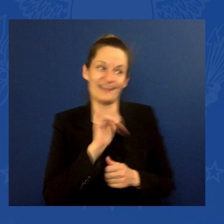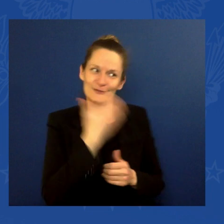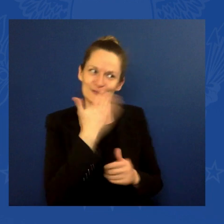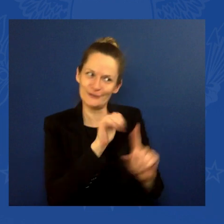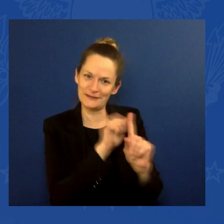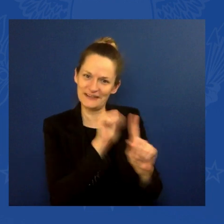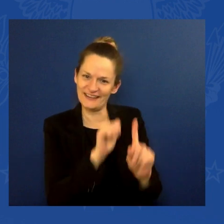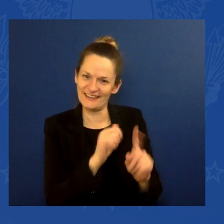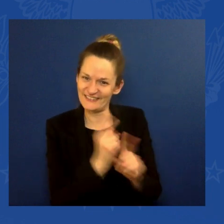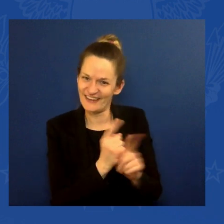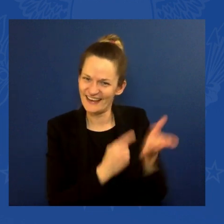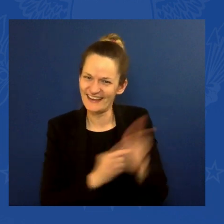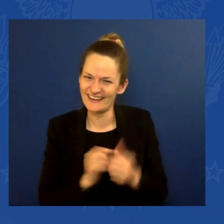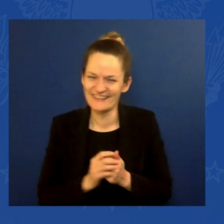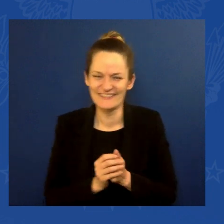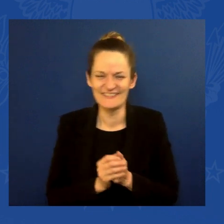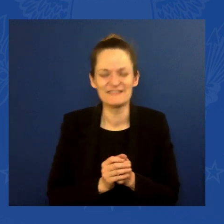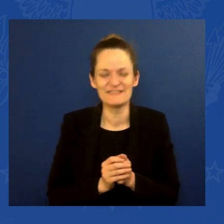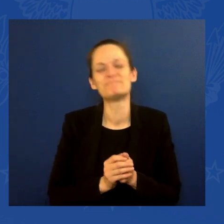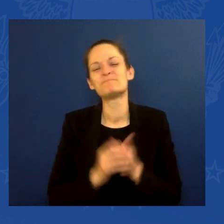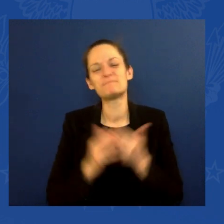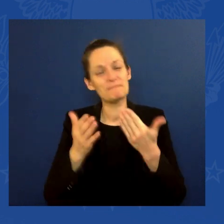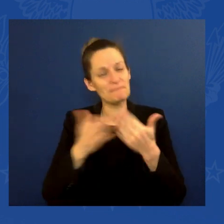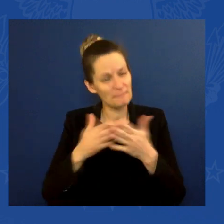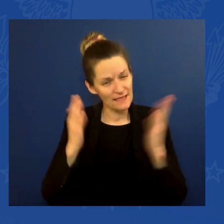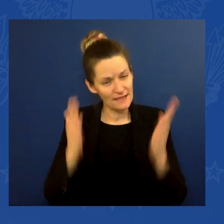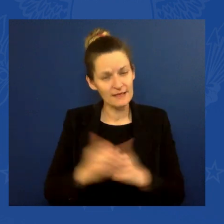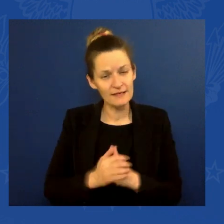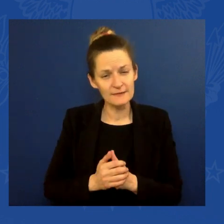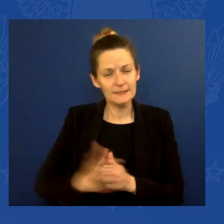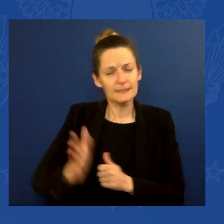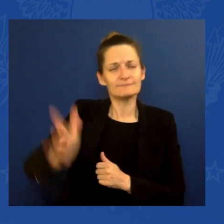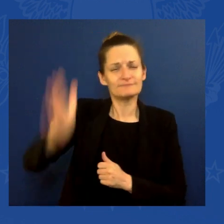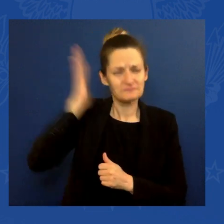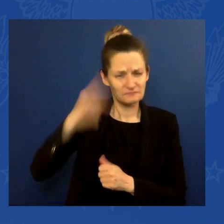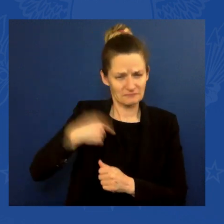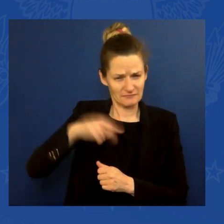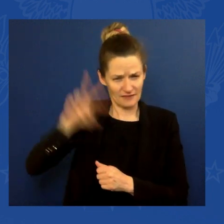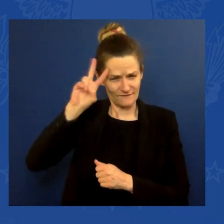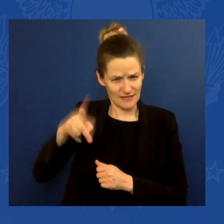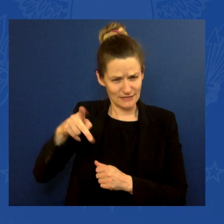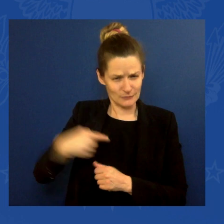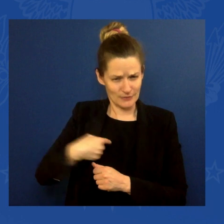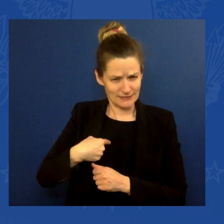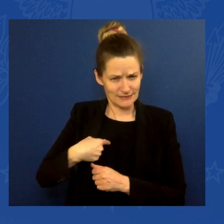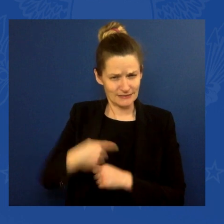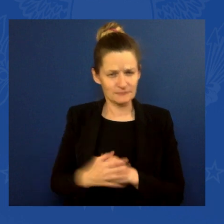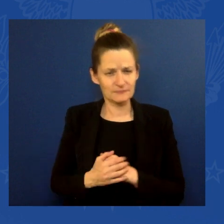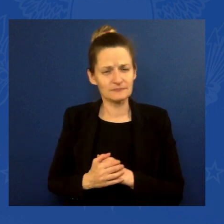I -- when I was Vice President, I hosted one of your predecessors, Enda Kenny, who I got to know in the Naval Observatory.